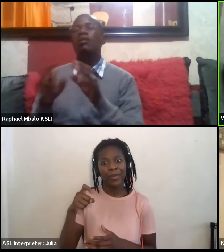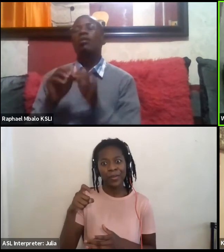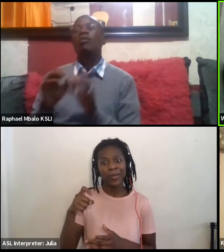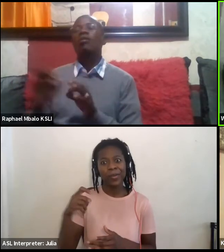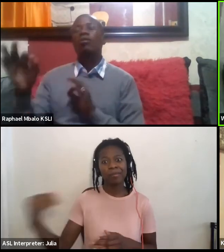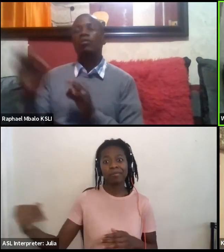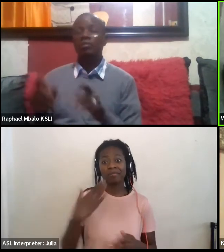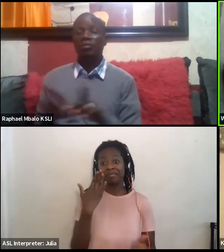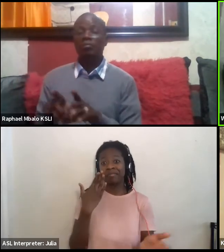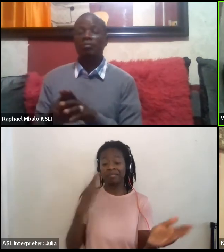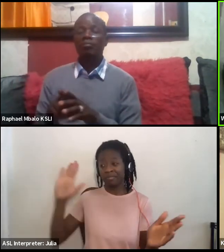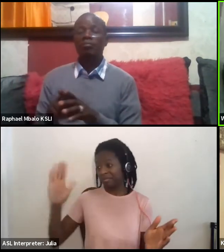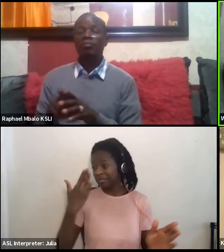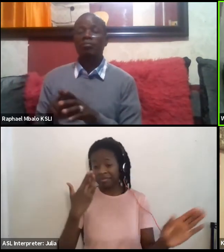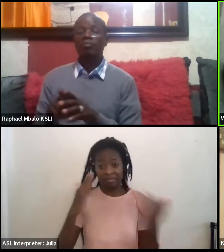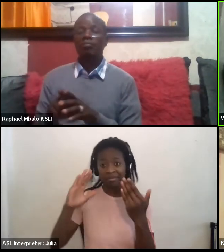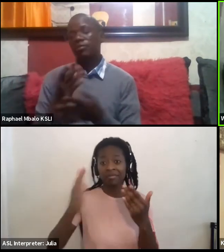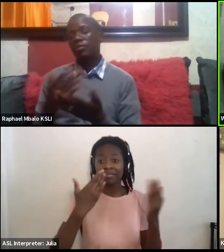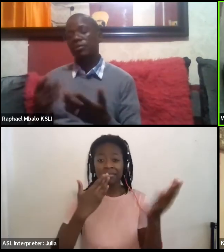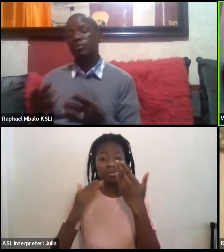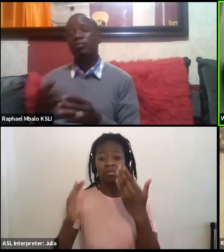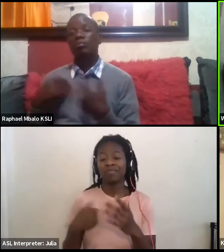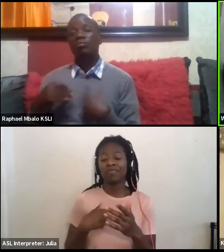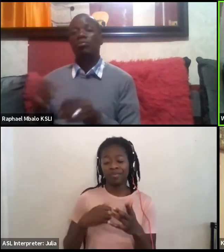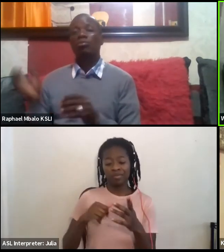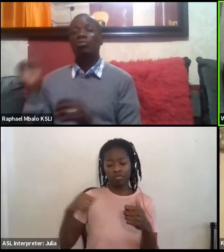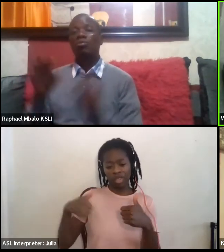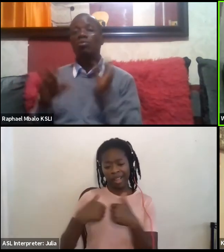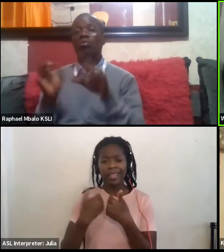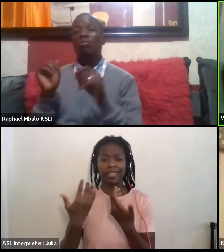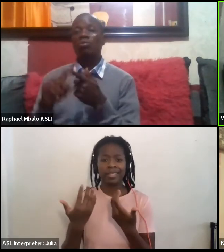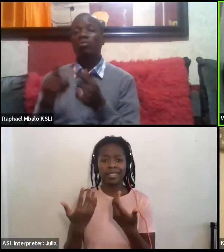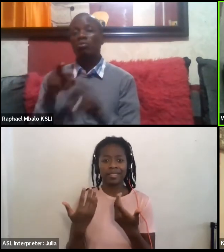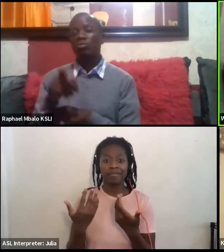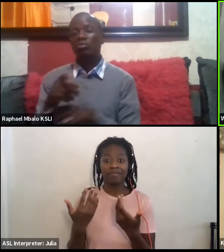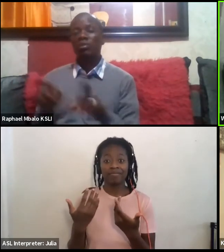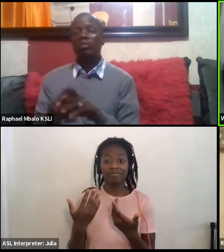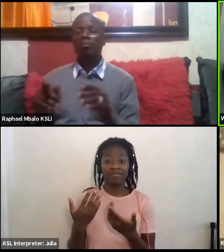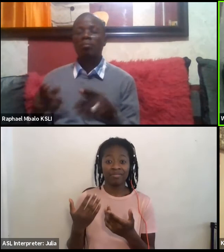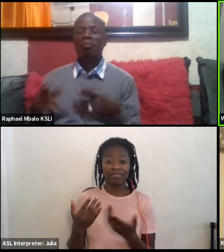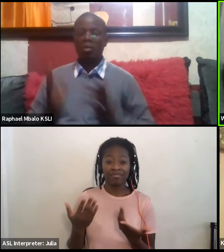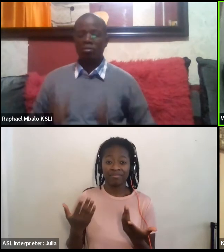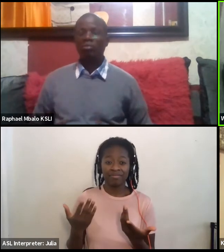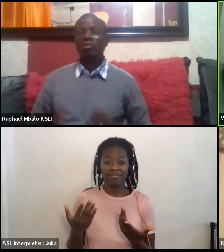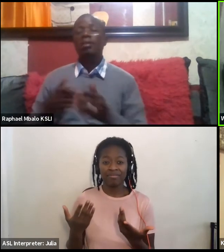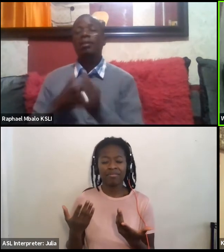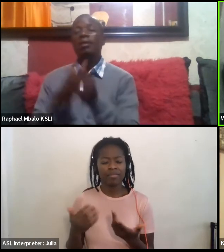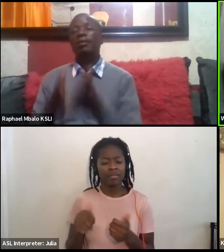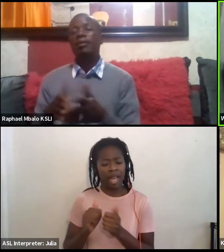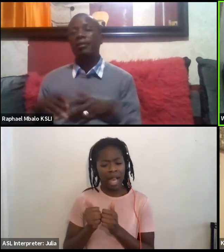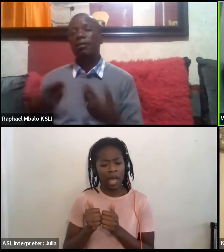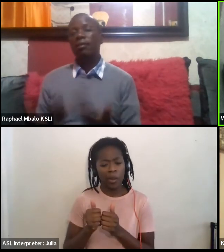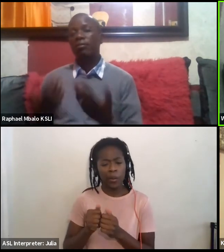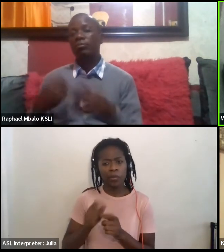as a person, as a leader and how you react in that moment